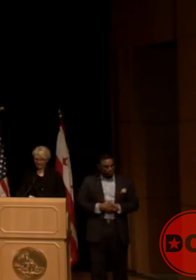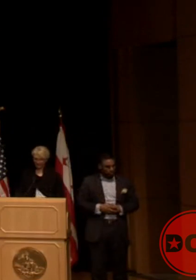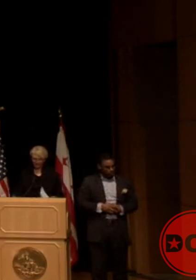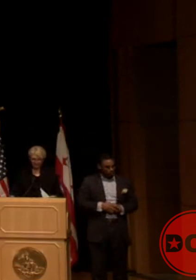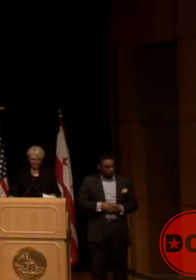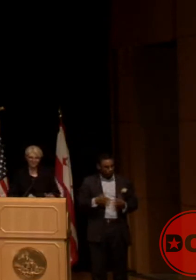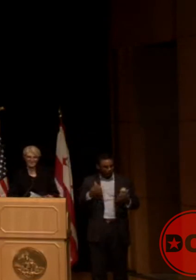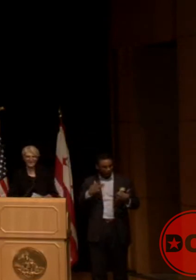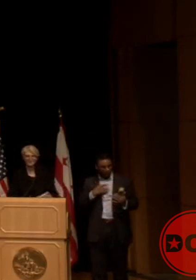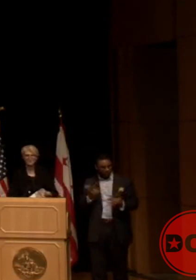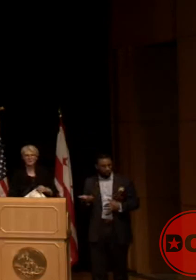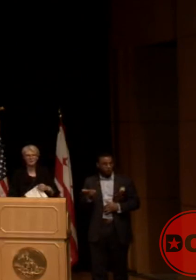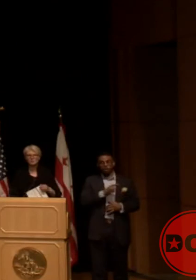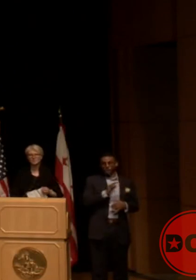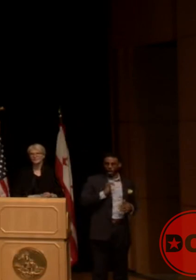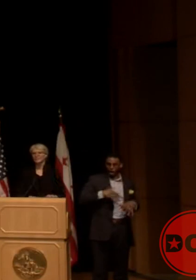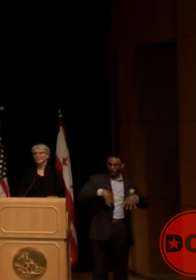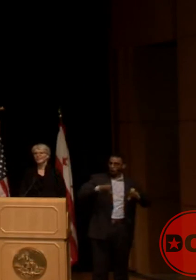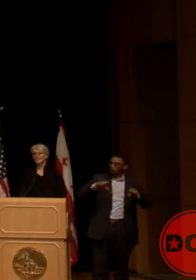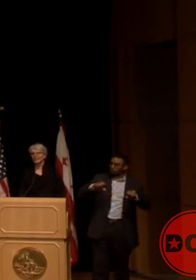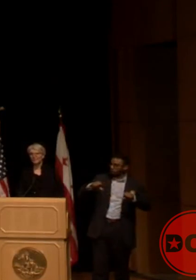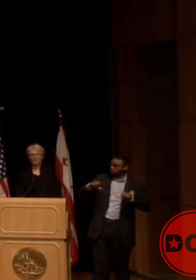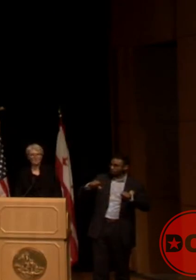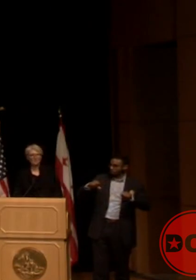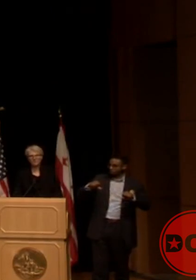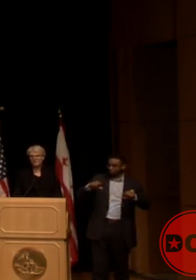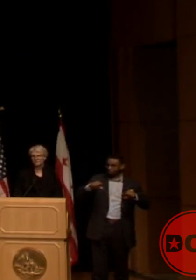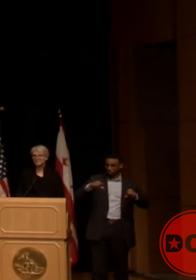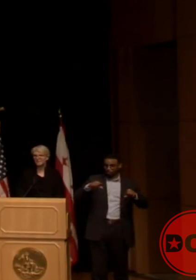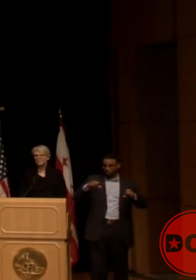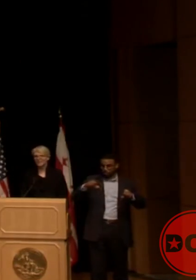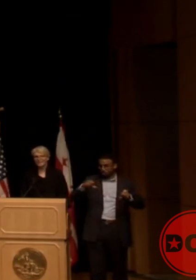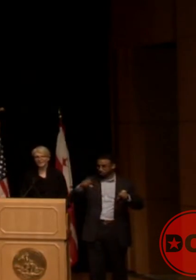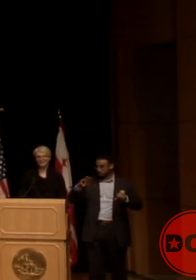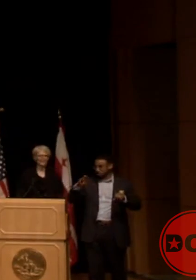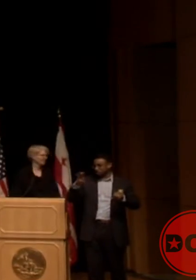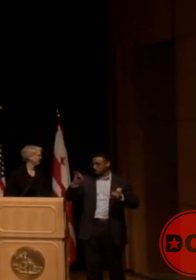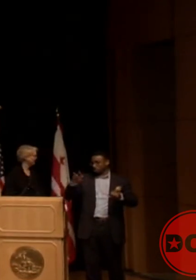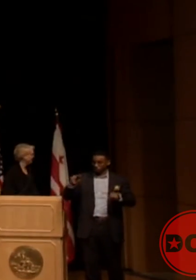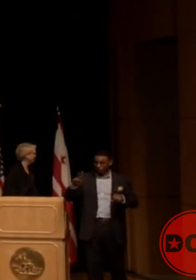NOW I WOULD LIKE TO TURN BACK TO OUR HOST, DEPUTY MAYOR BRIAN KENNER.